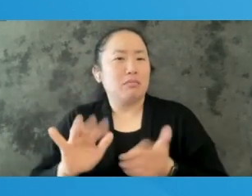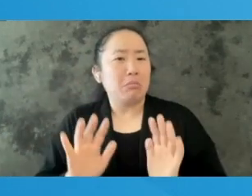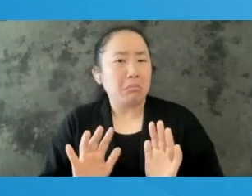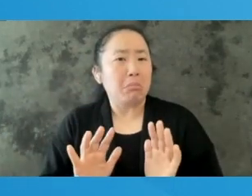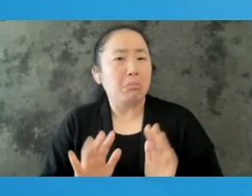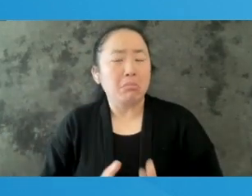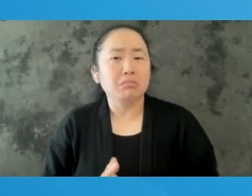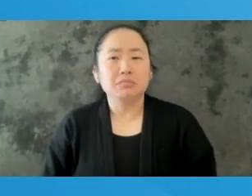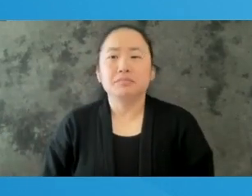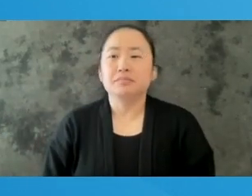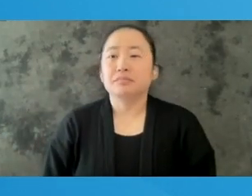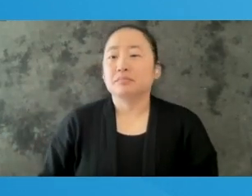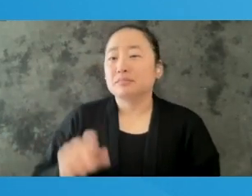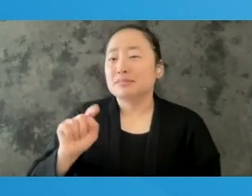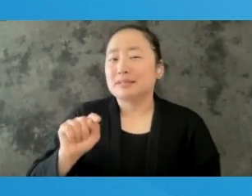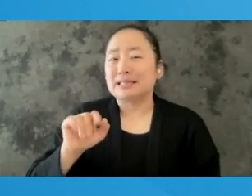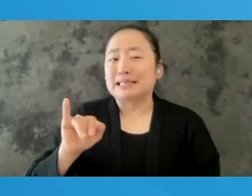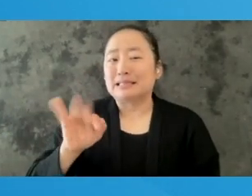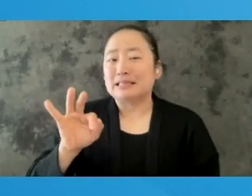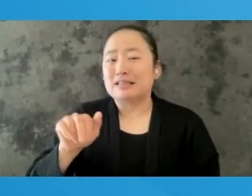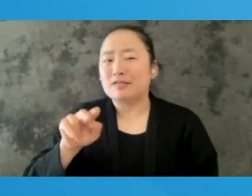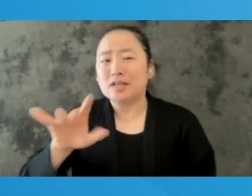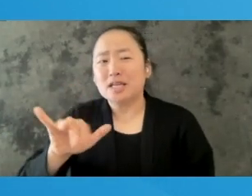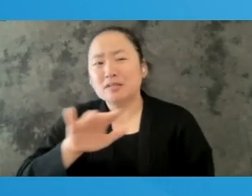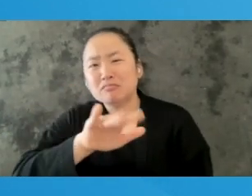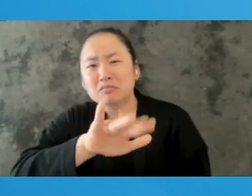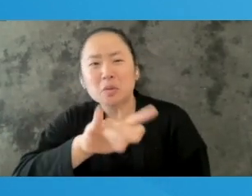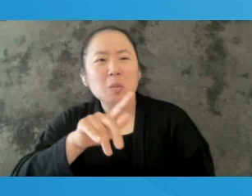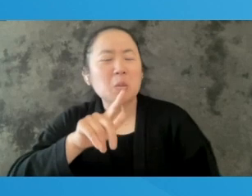And Tiffany, what are some of those lines and textures that you're noticing?